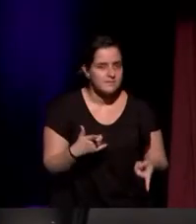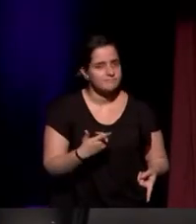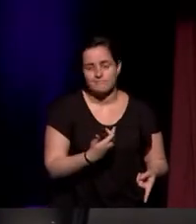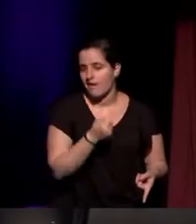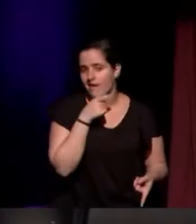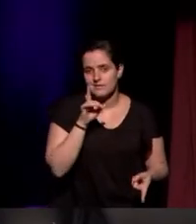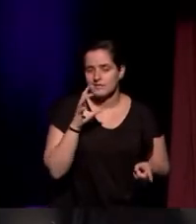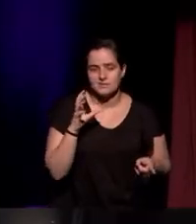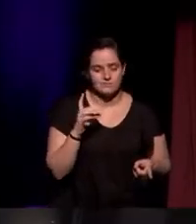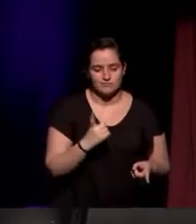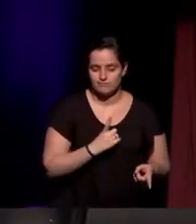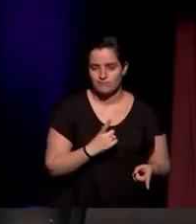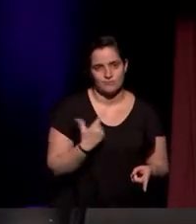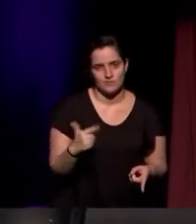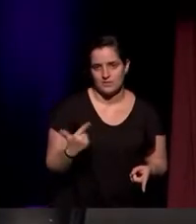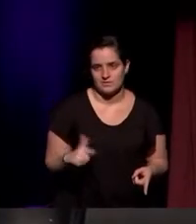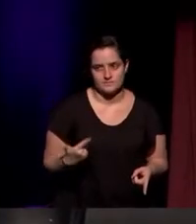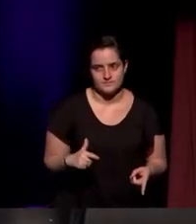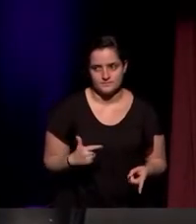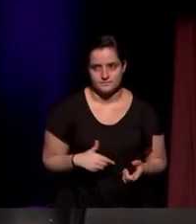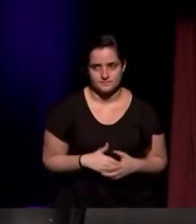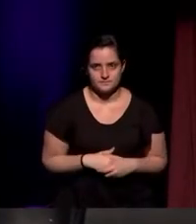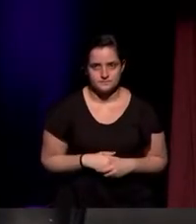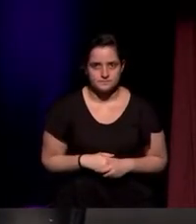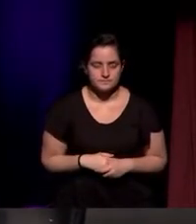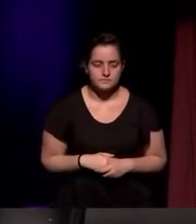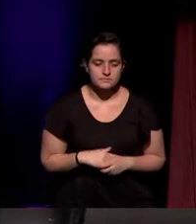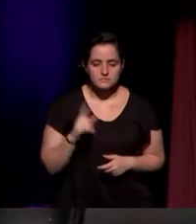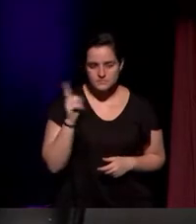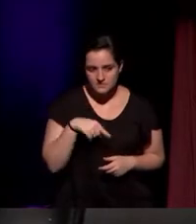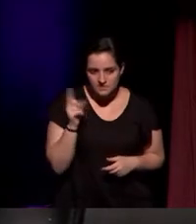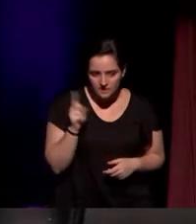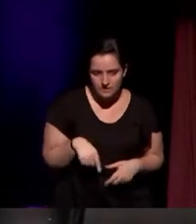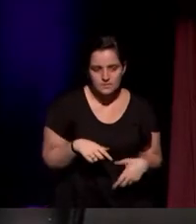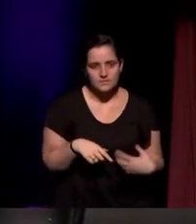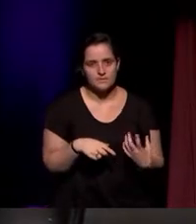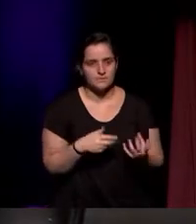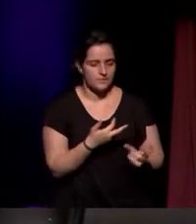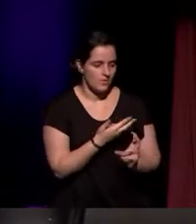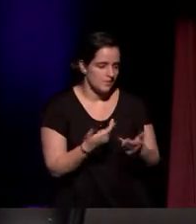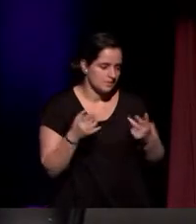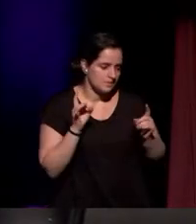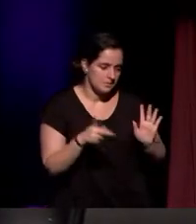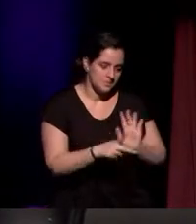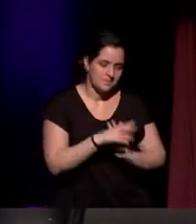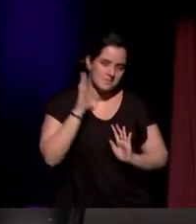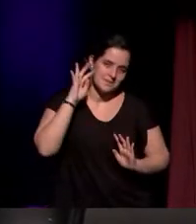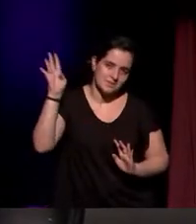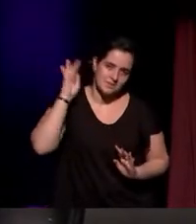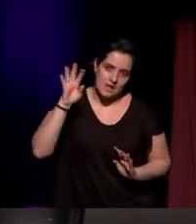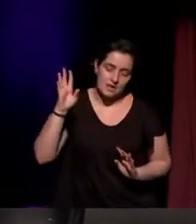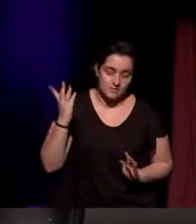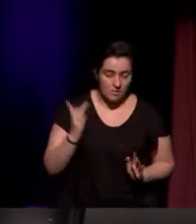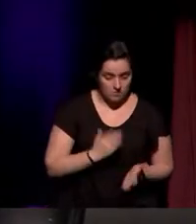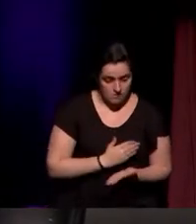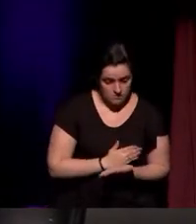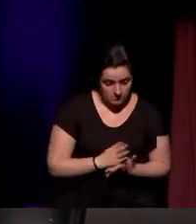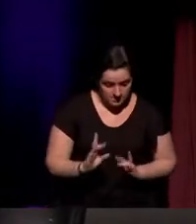it is still an imaginary configuration. From independence in 1947,